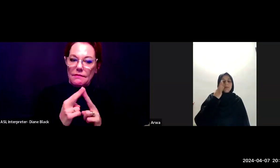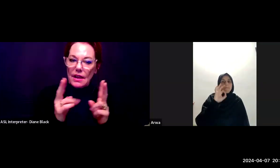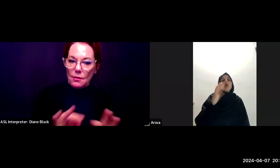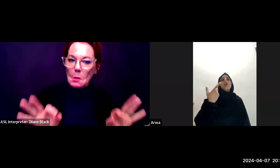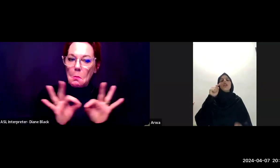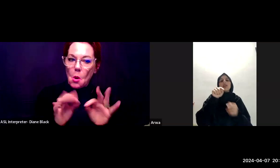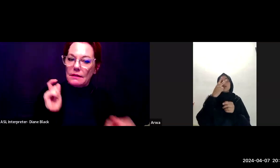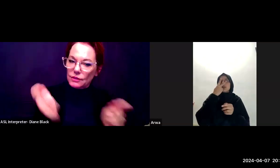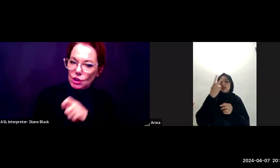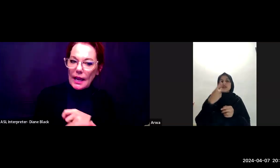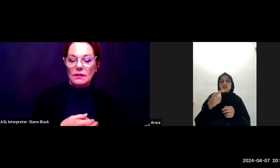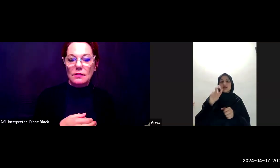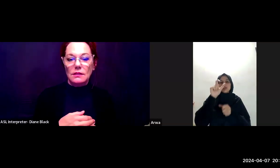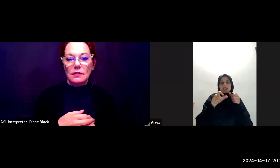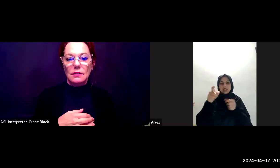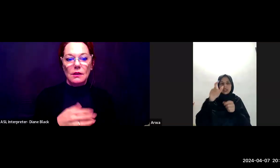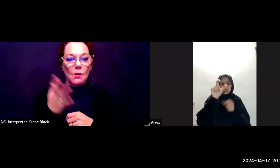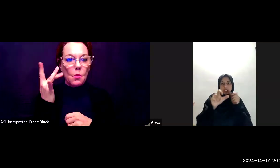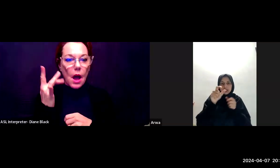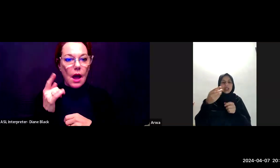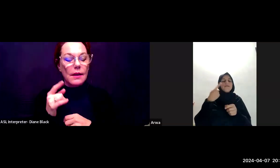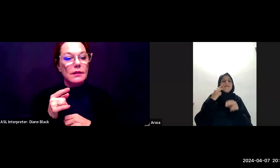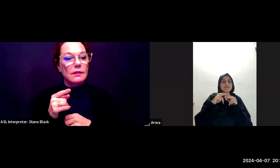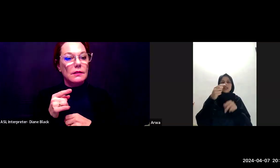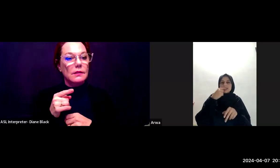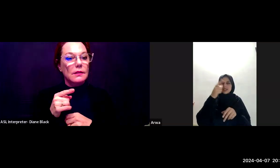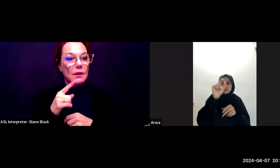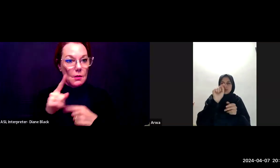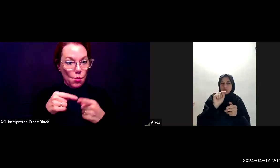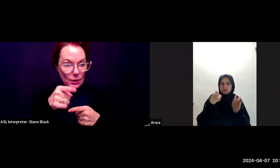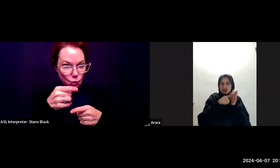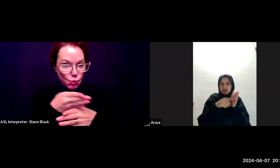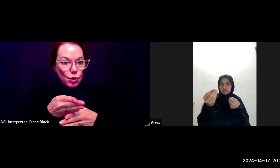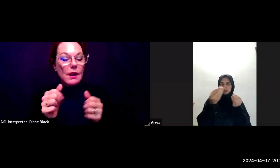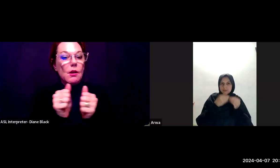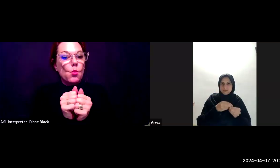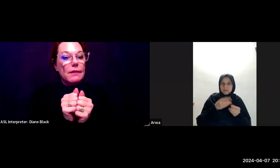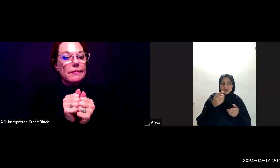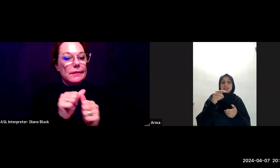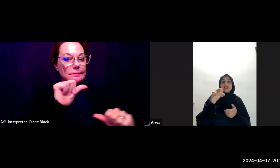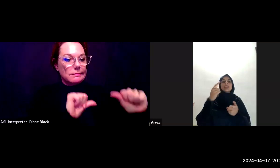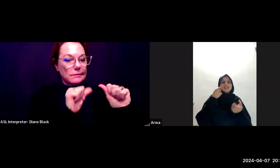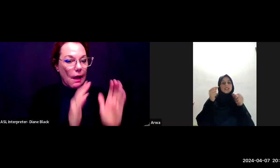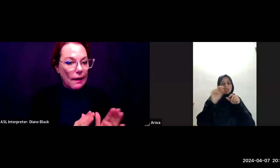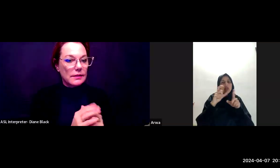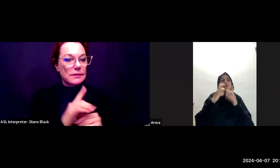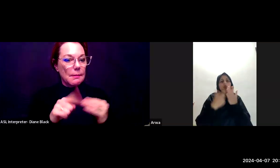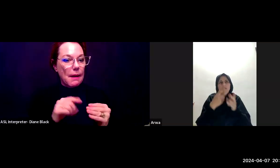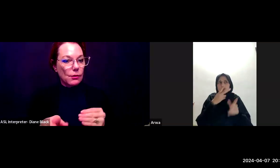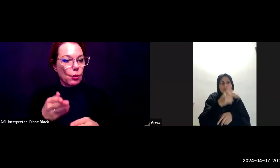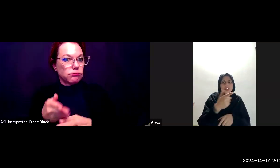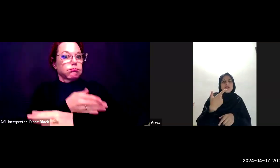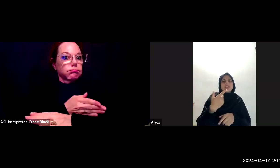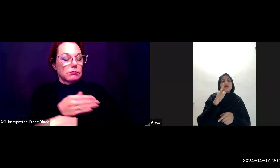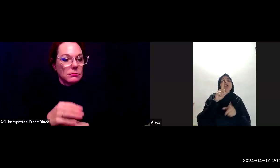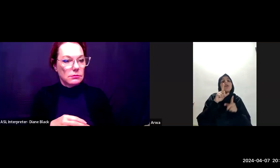you tell these things to scientist and uh patients I mean to doctors then they can work from that. all